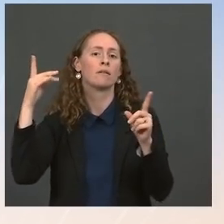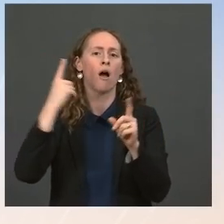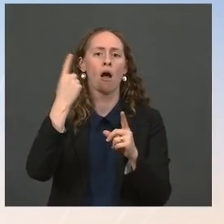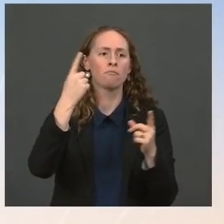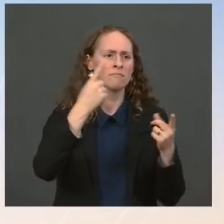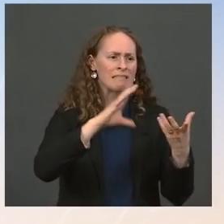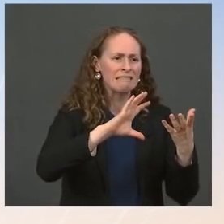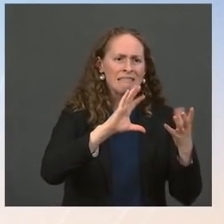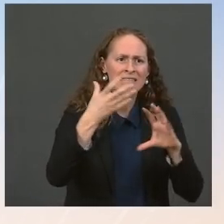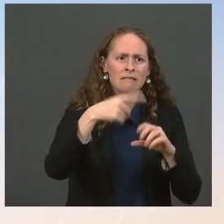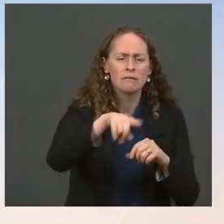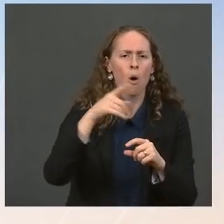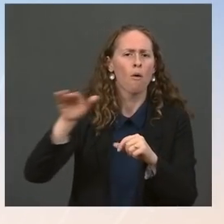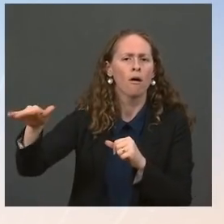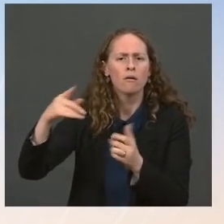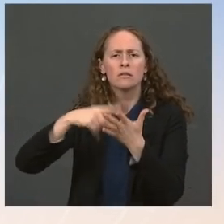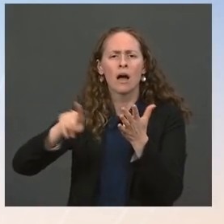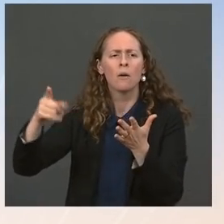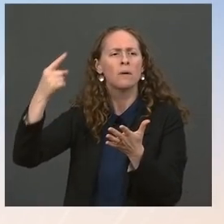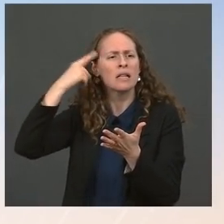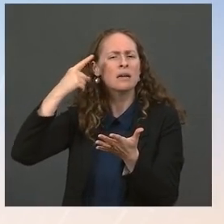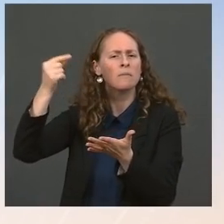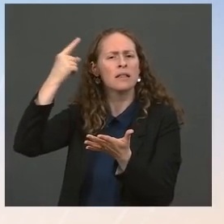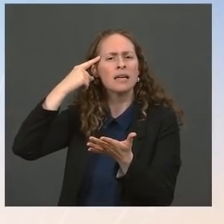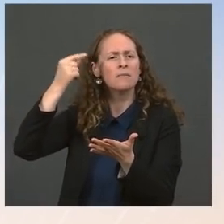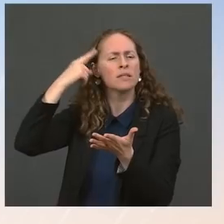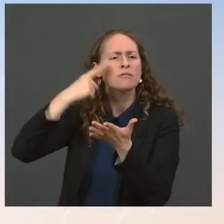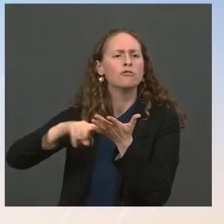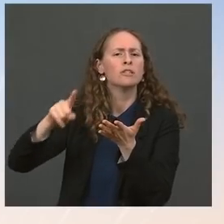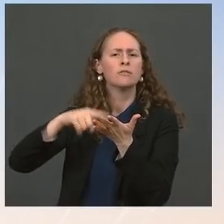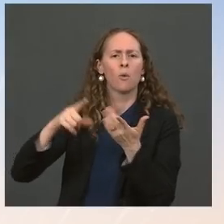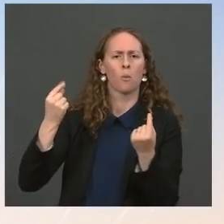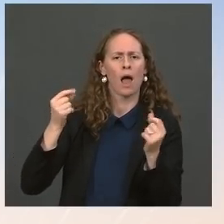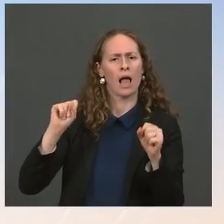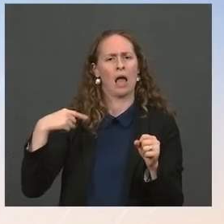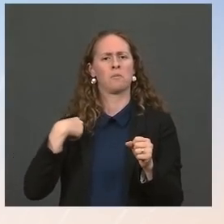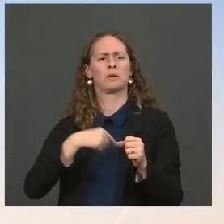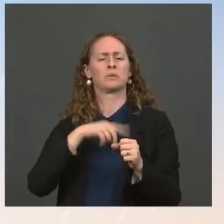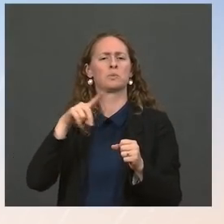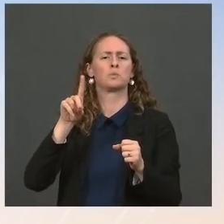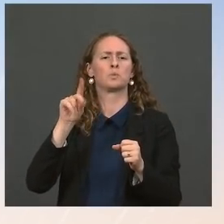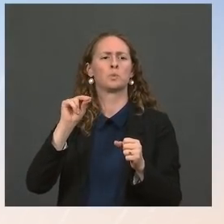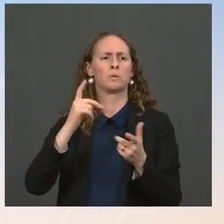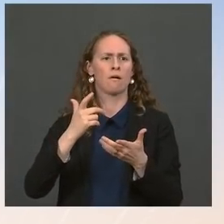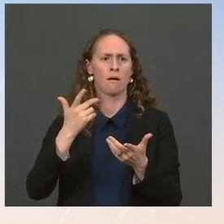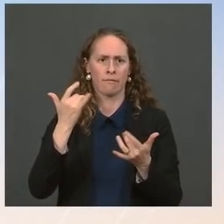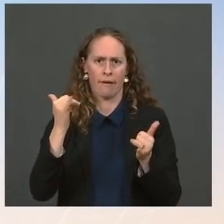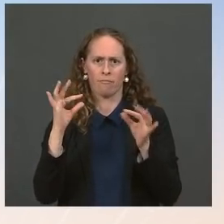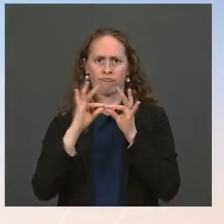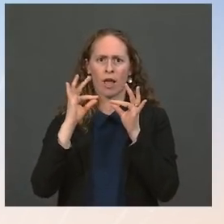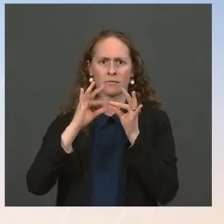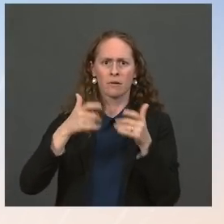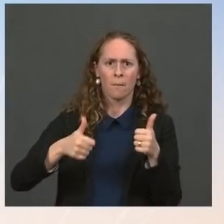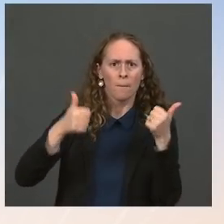what the options are that we can take to address the shortages. Now, we know that some of the issue here